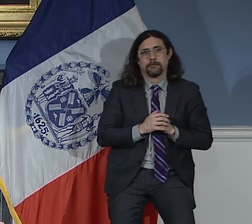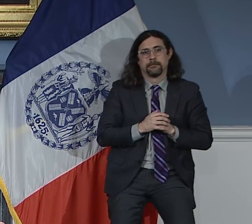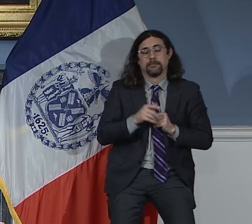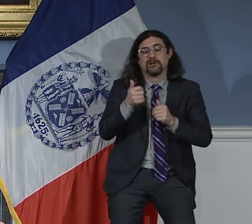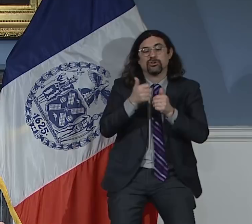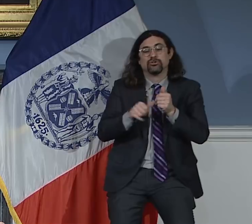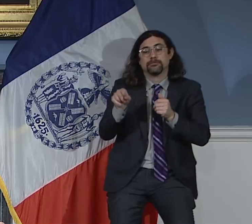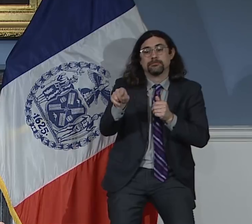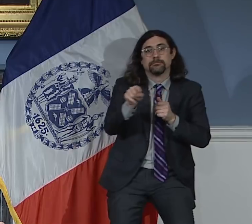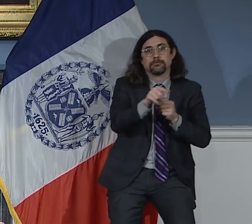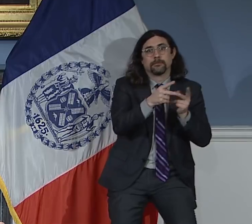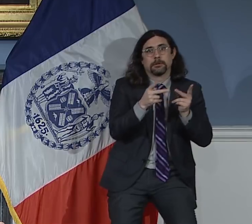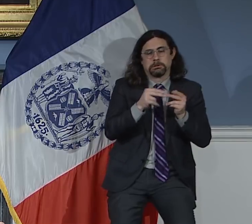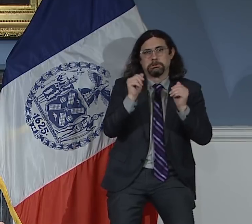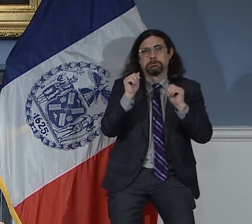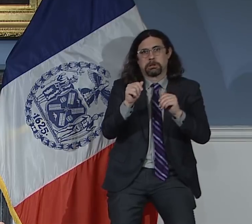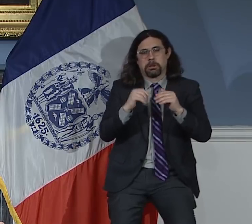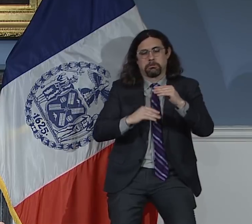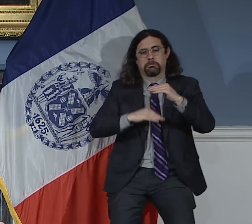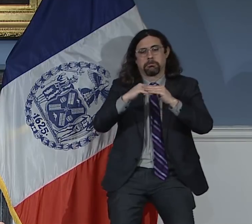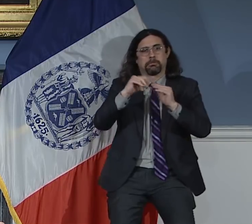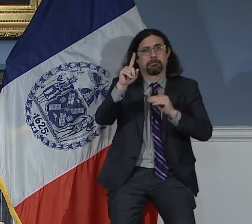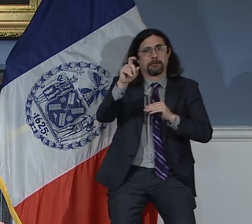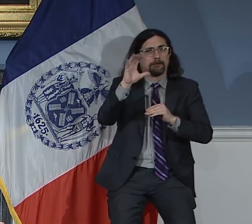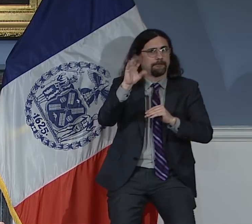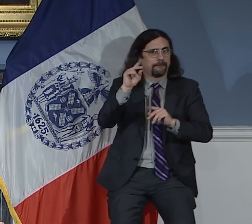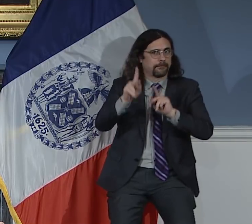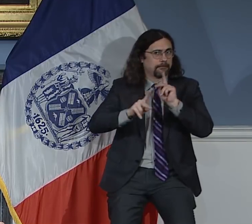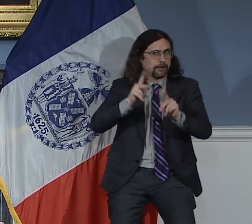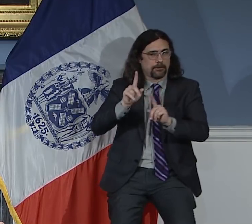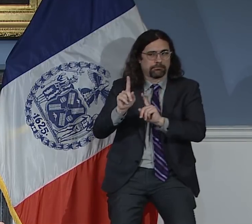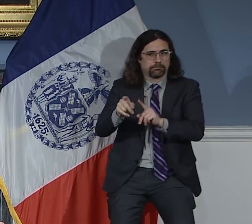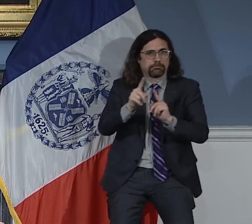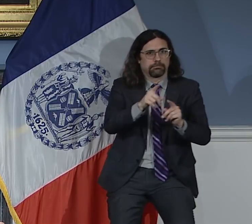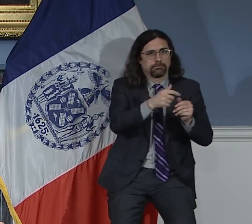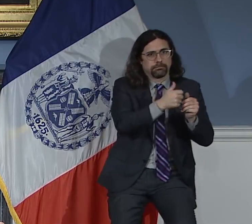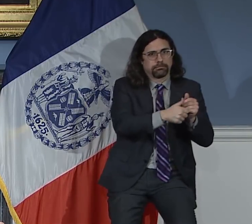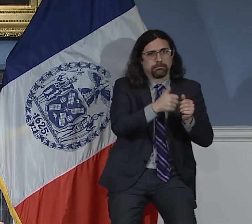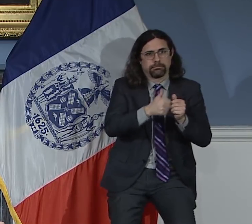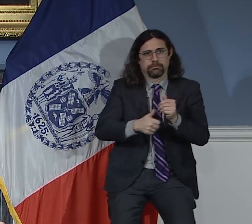EIGHT -- I'M GOING TO EMPHASIZE -- THROUGHOUT, I